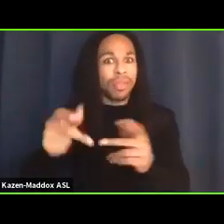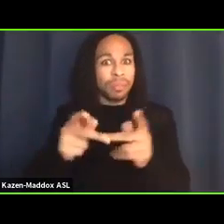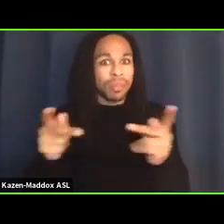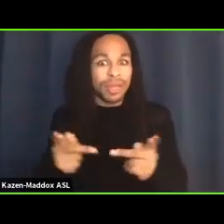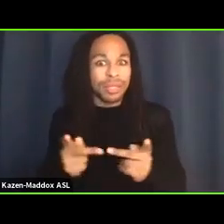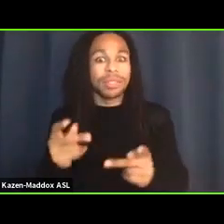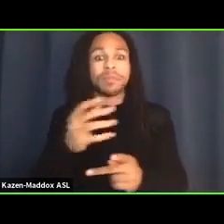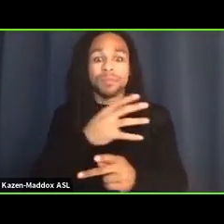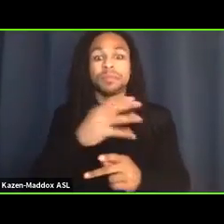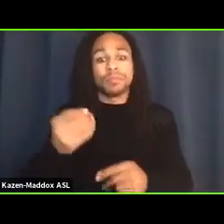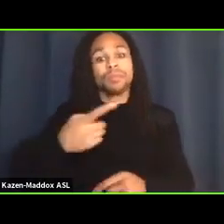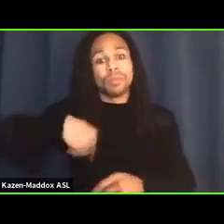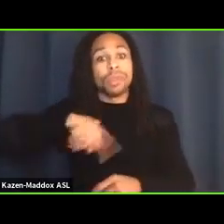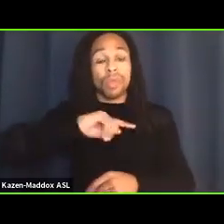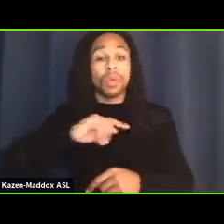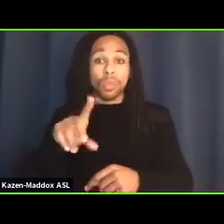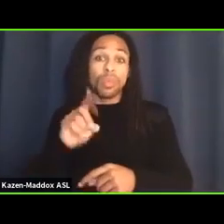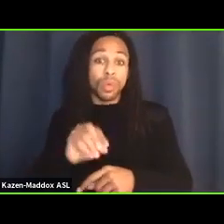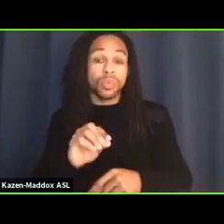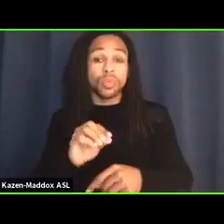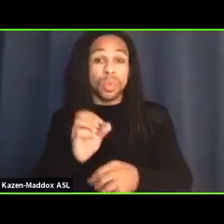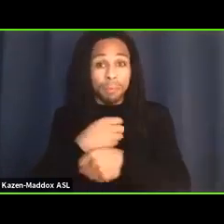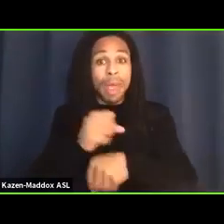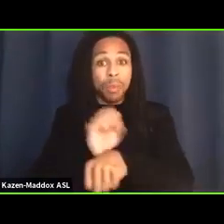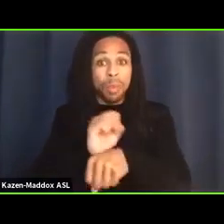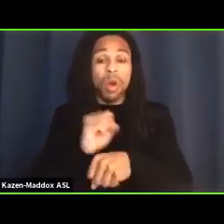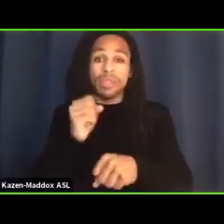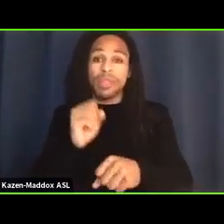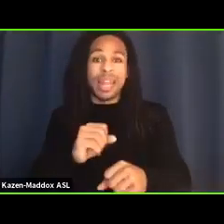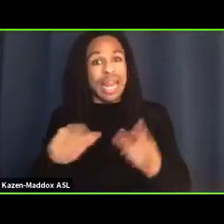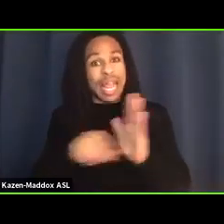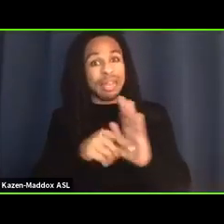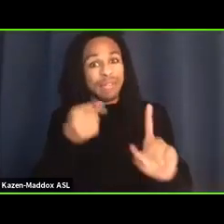wood. Additionally, as we are inspired